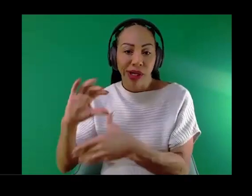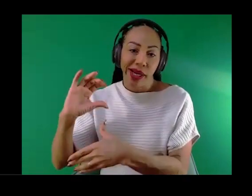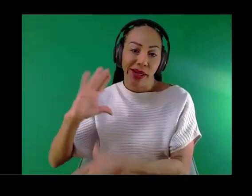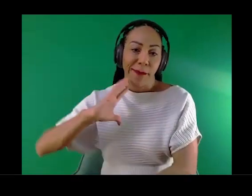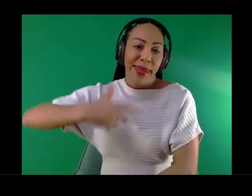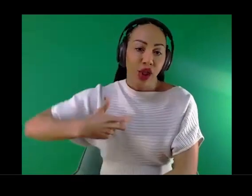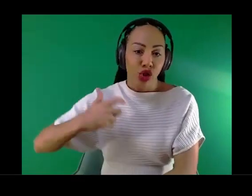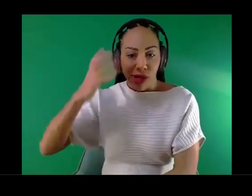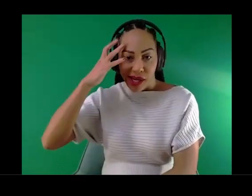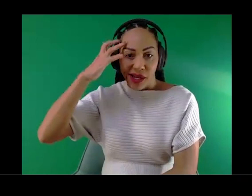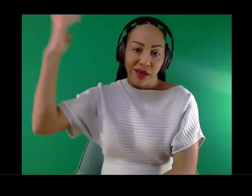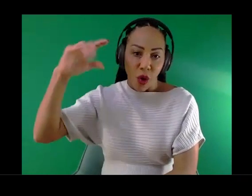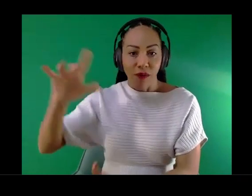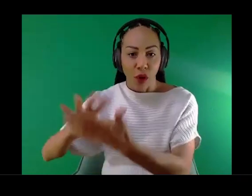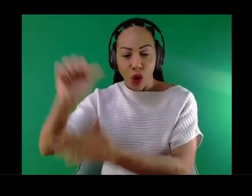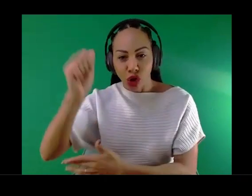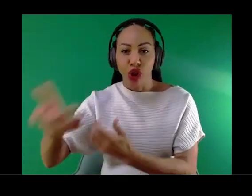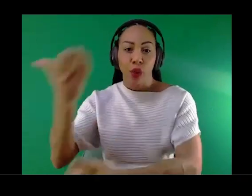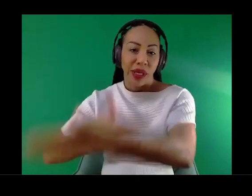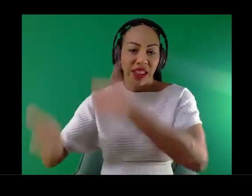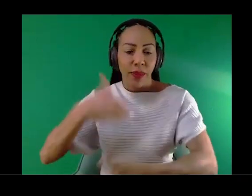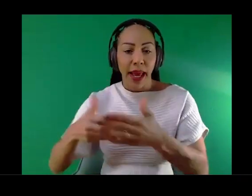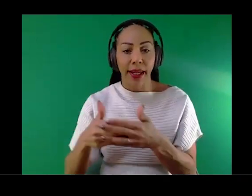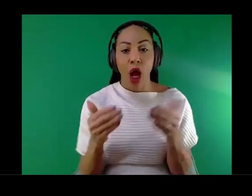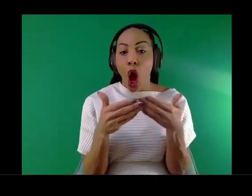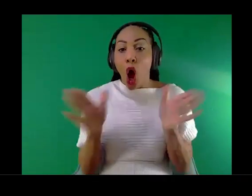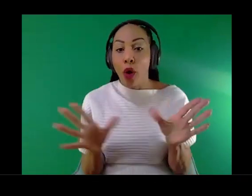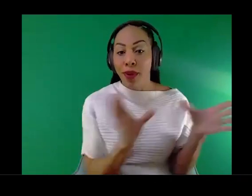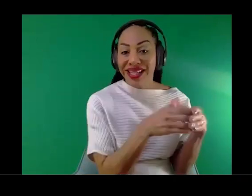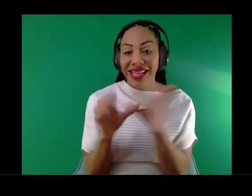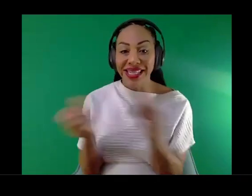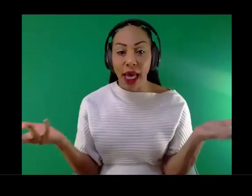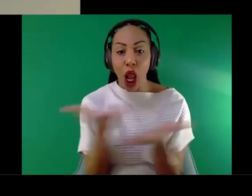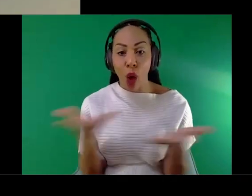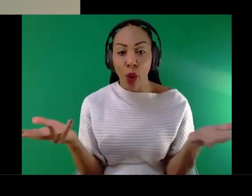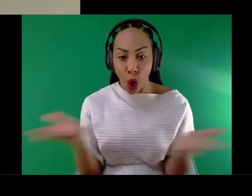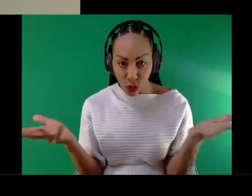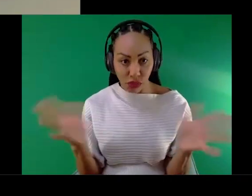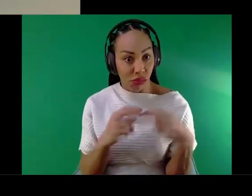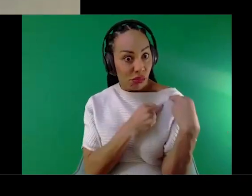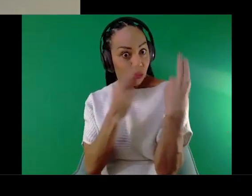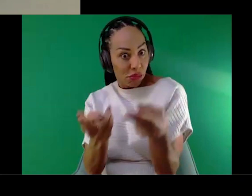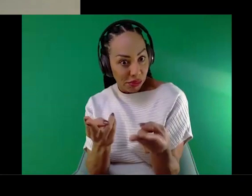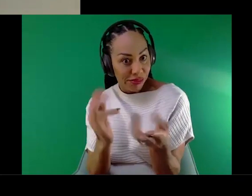and the evolution of Open Dialogo Sabrina may I hand to you thank you